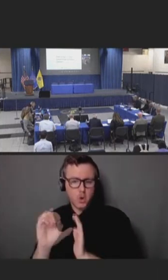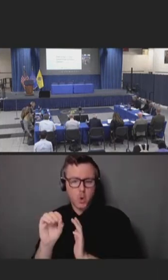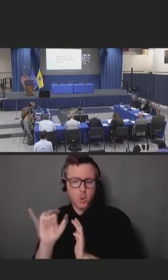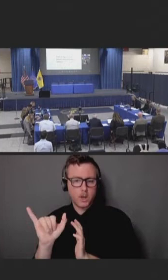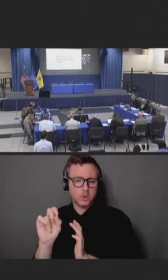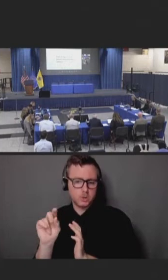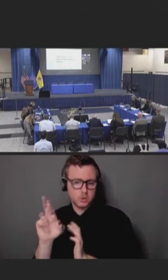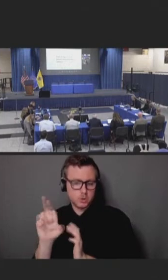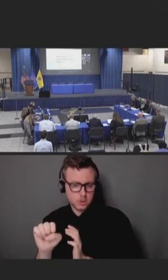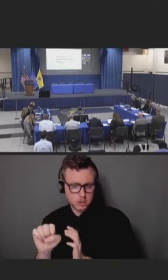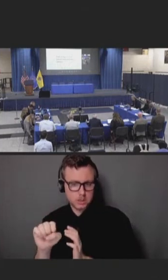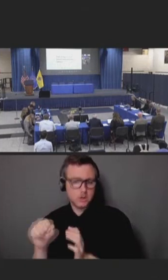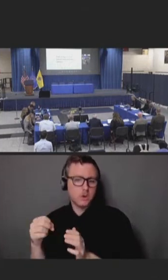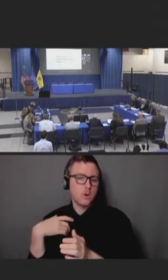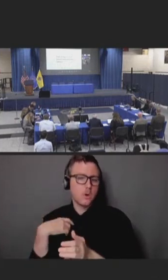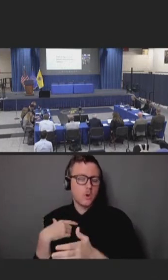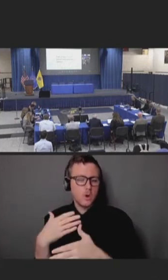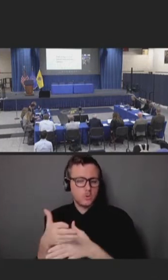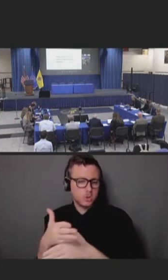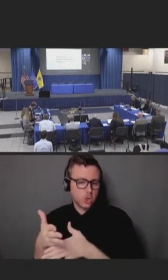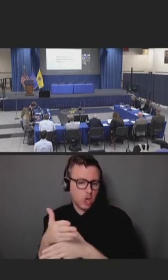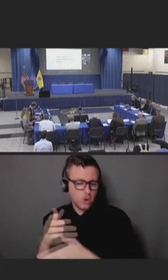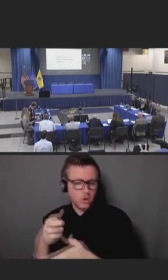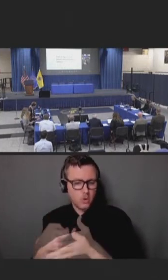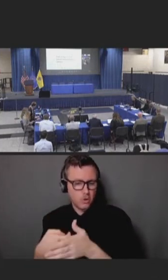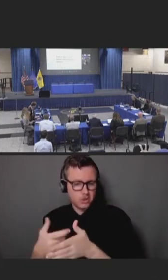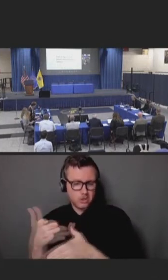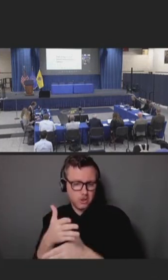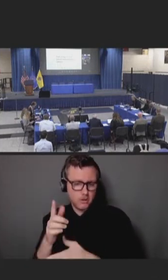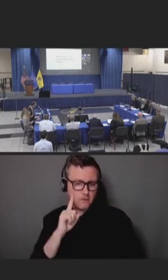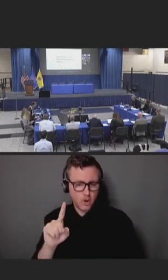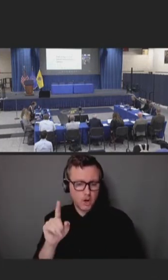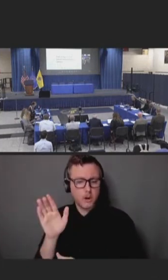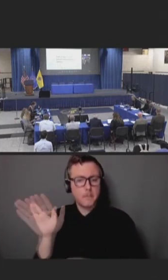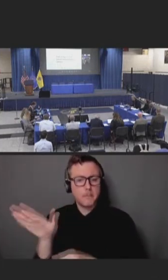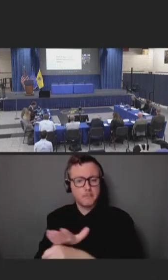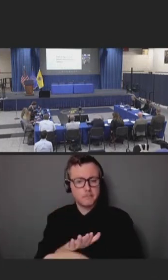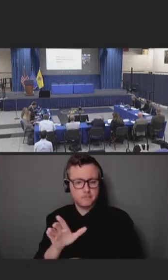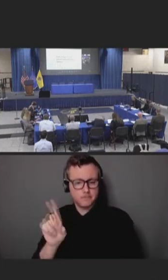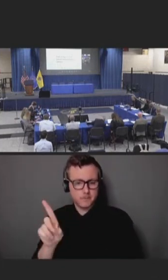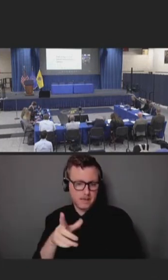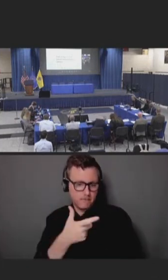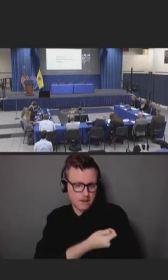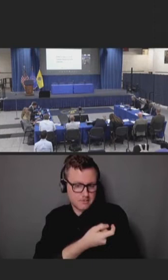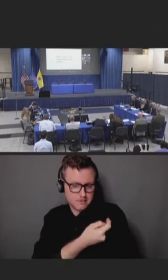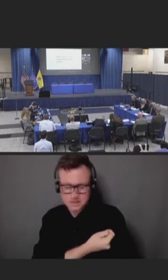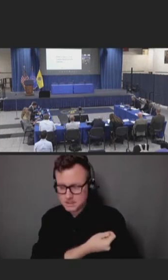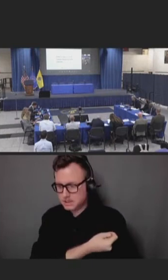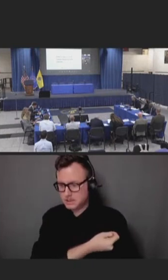enrollee cost-sharing with requirement for Part D covered adult vaccines recommended by the ACIP.